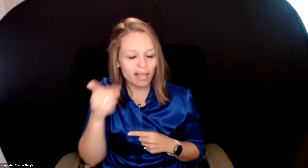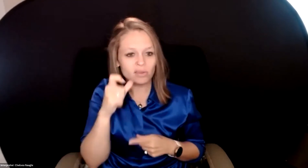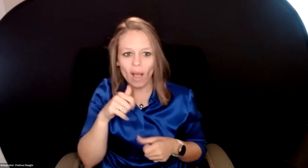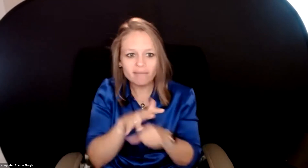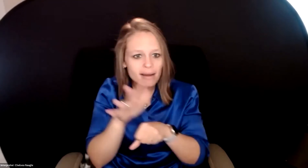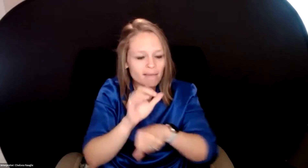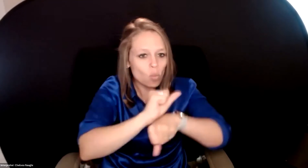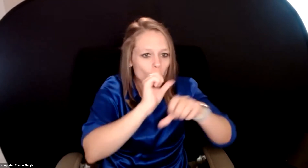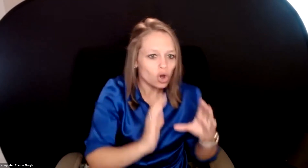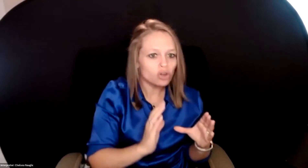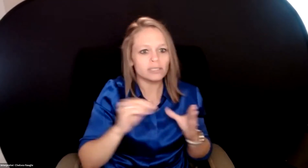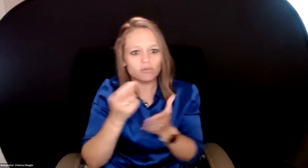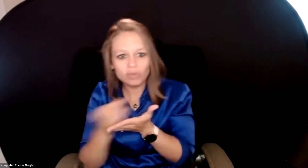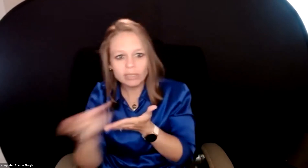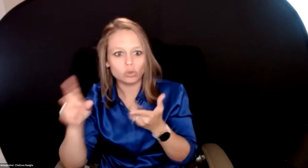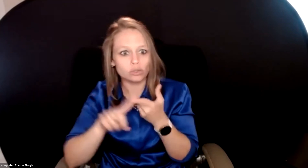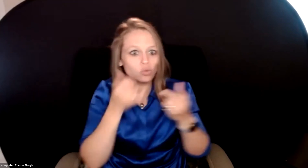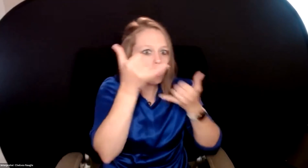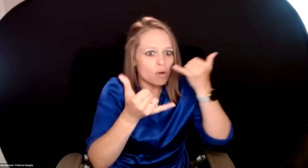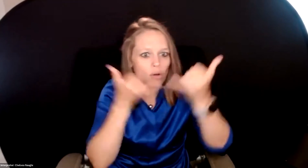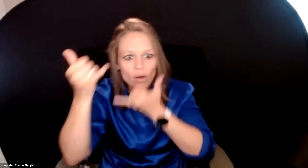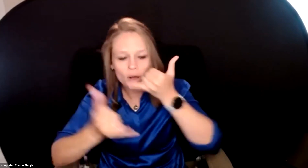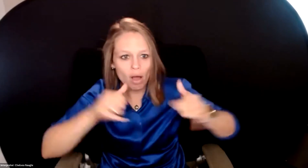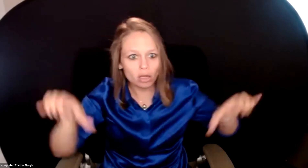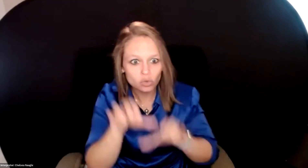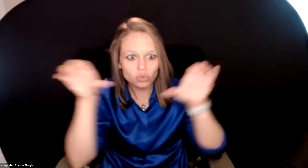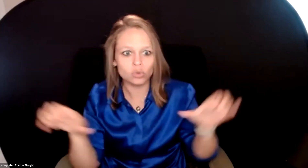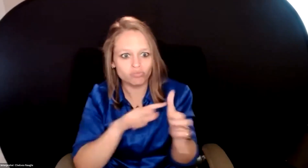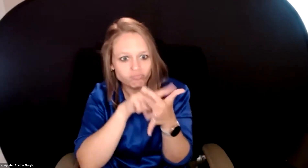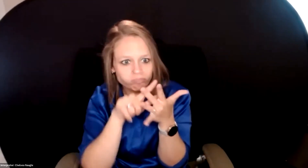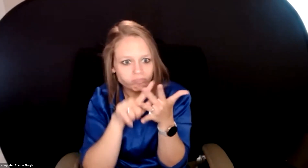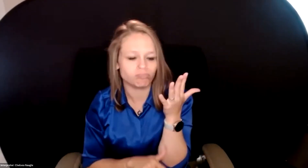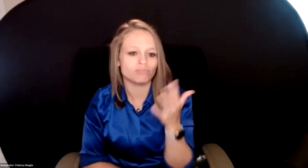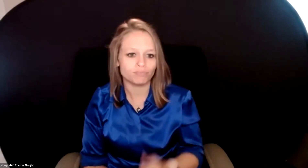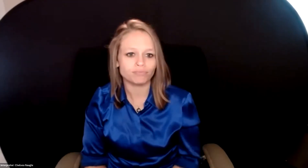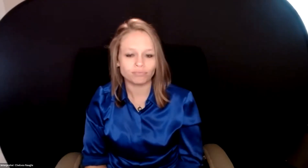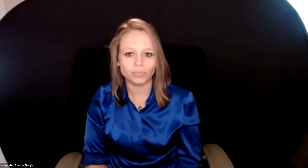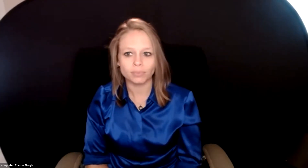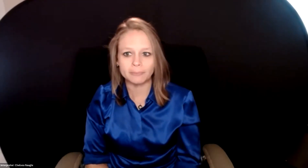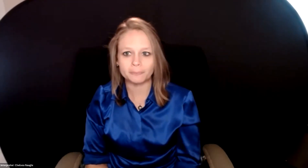to make all of these connections.